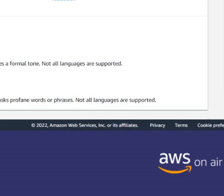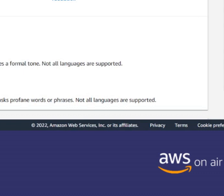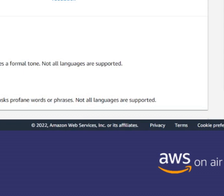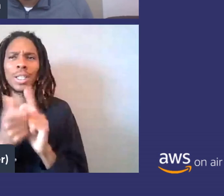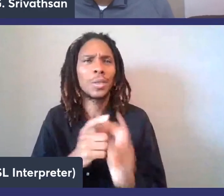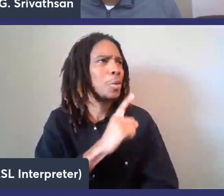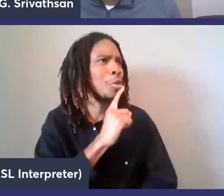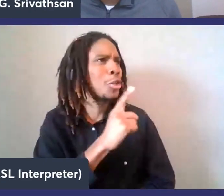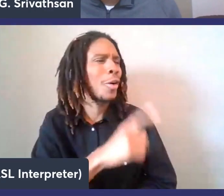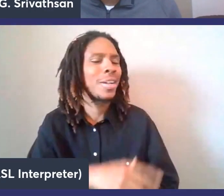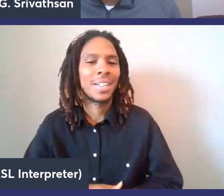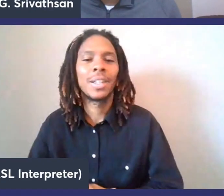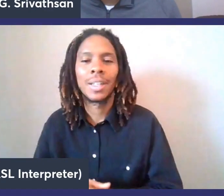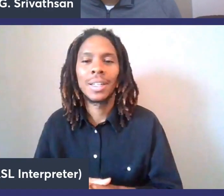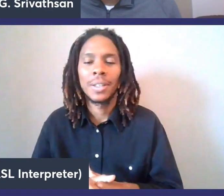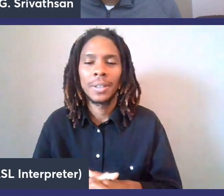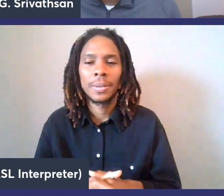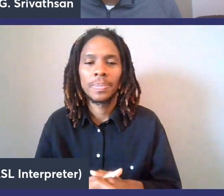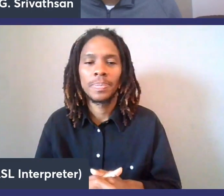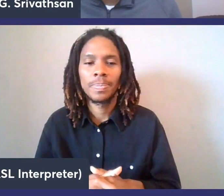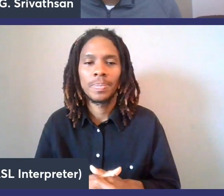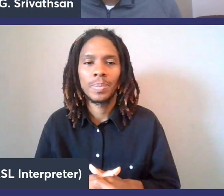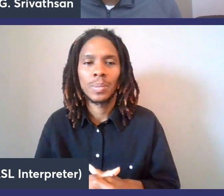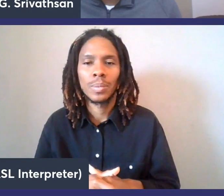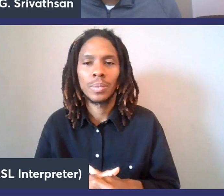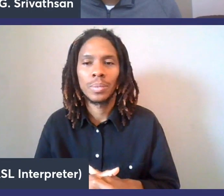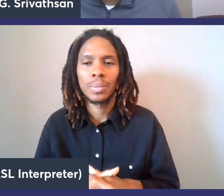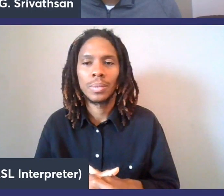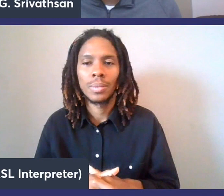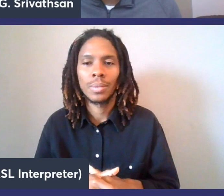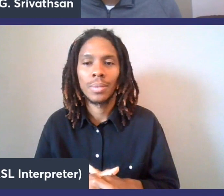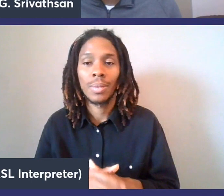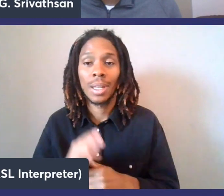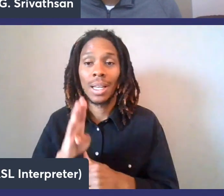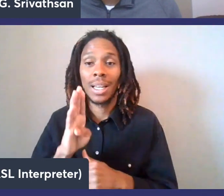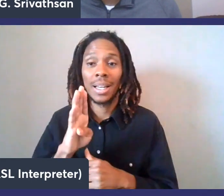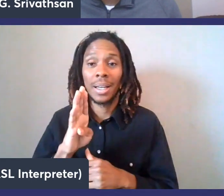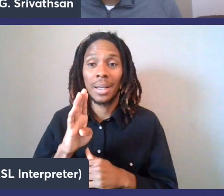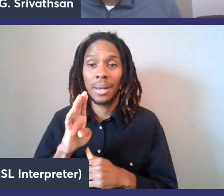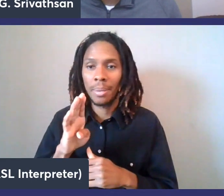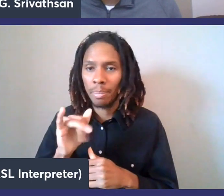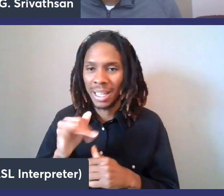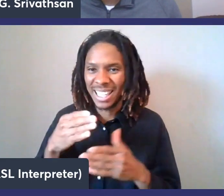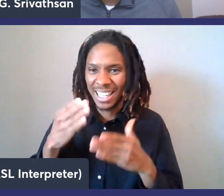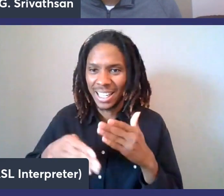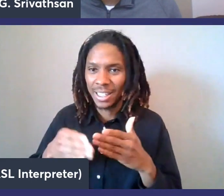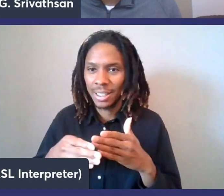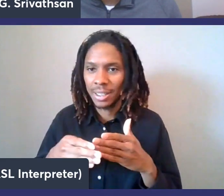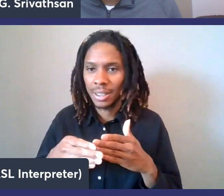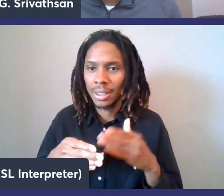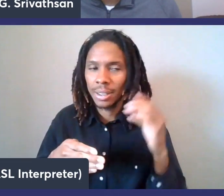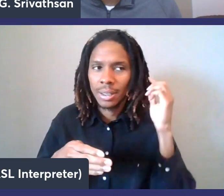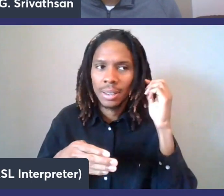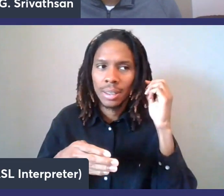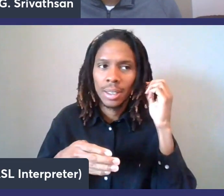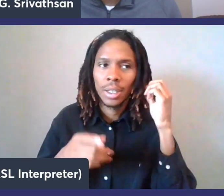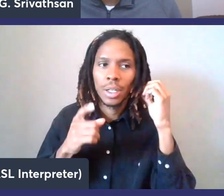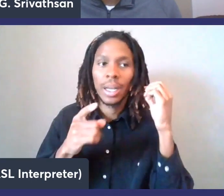So that by the end of our conversation, you'll see the translated material out there.